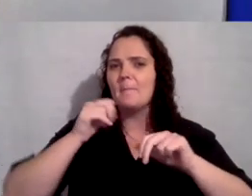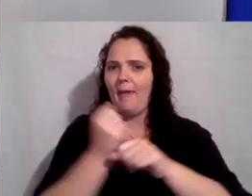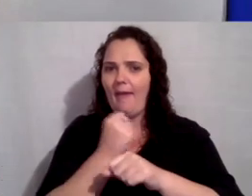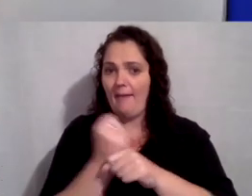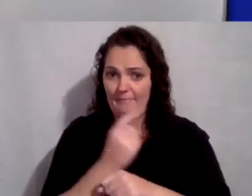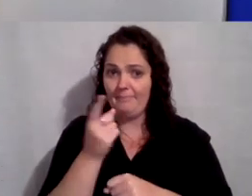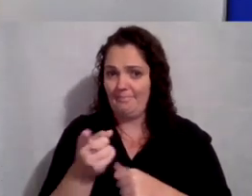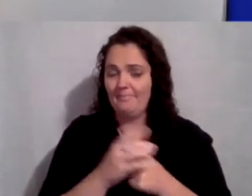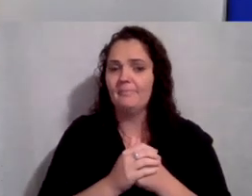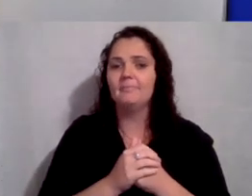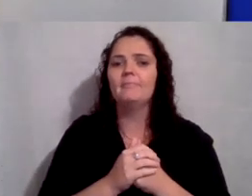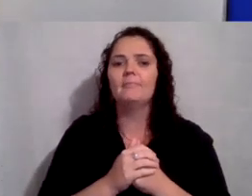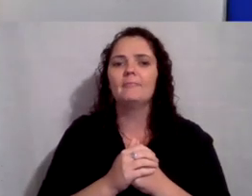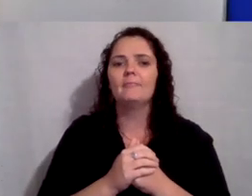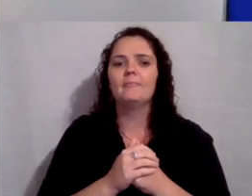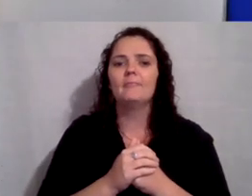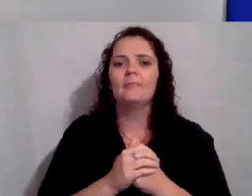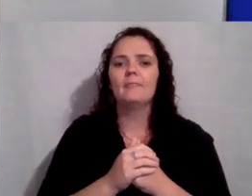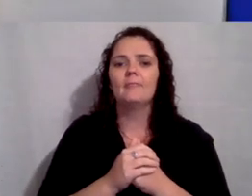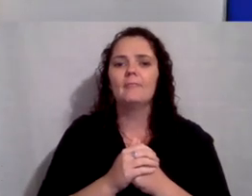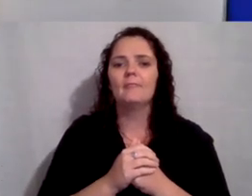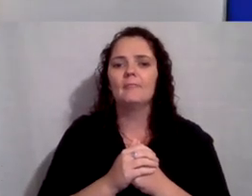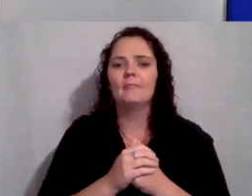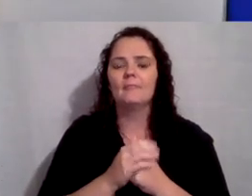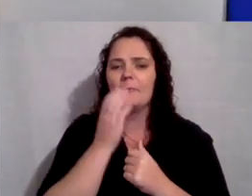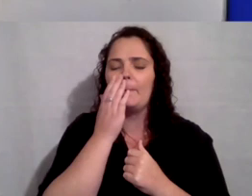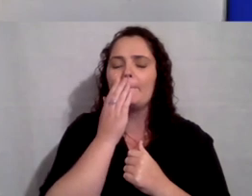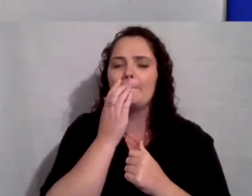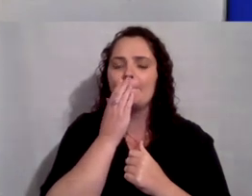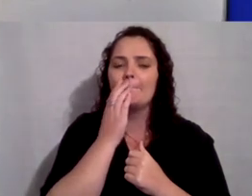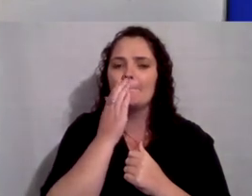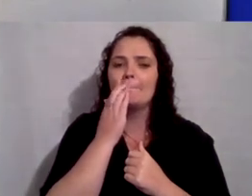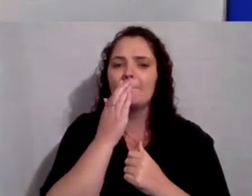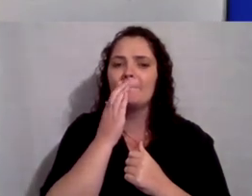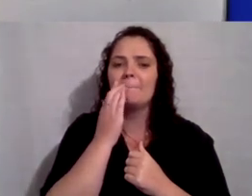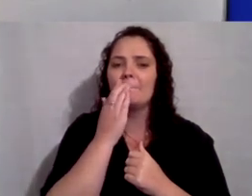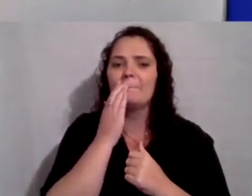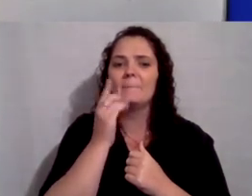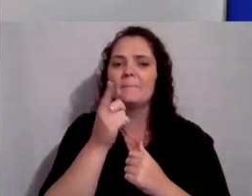Alright so we're going to have, we're going to have – let's go with the stockings too We're going to have Atticus and Rachel